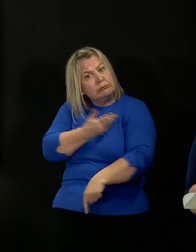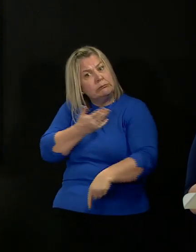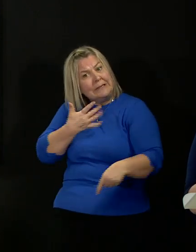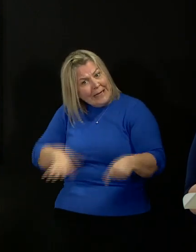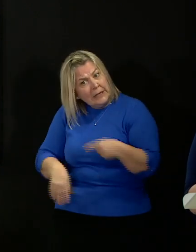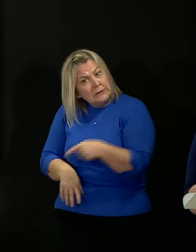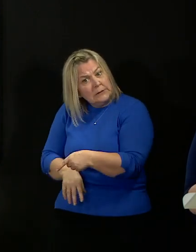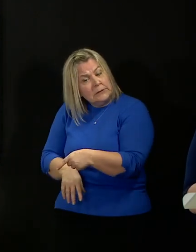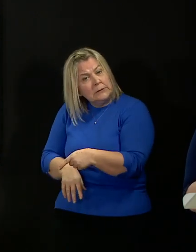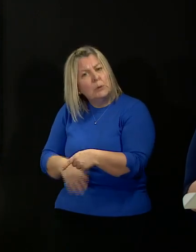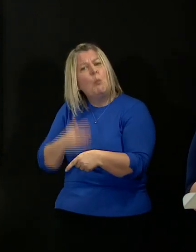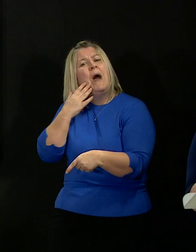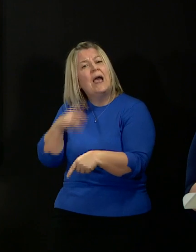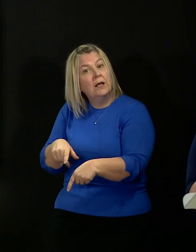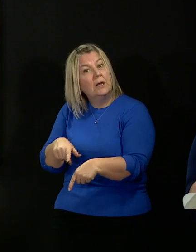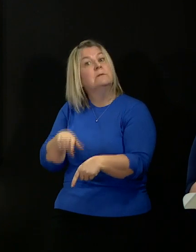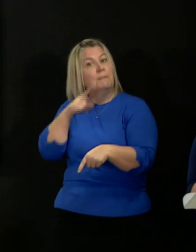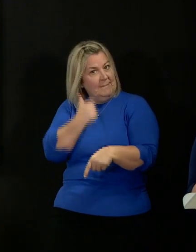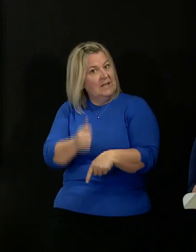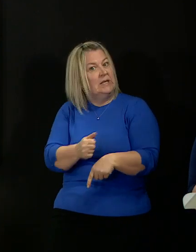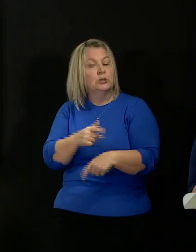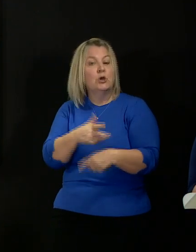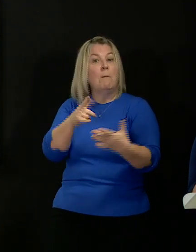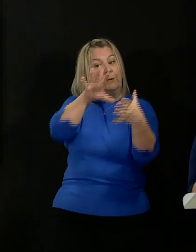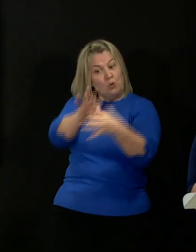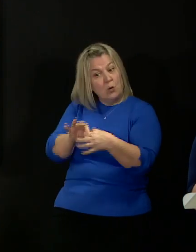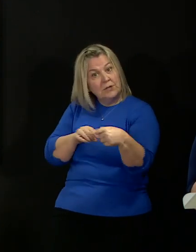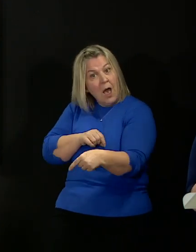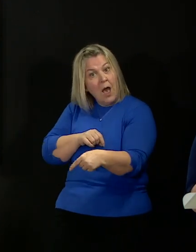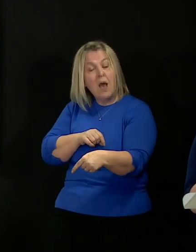vaccination team checking that there are no symptoms that are safe for your child